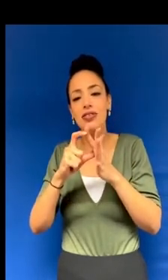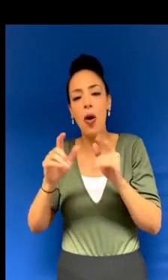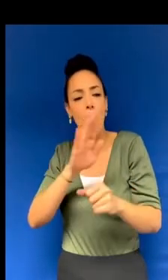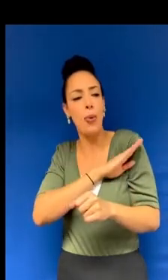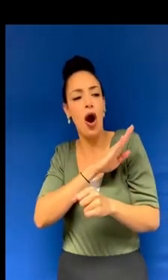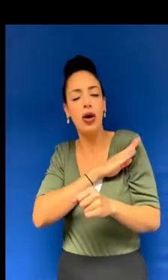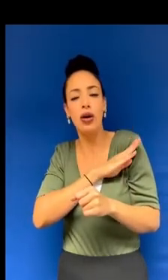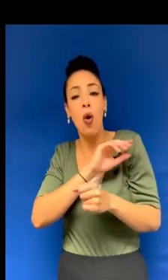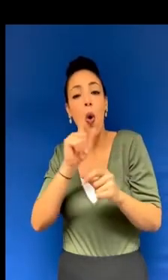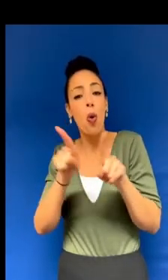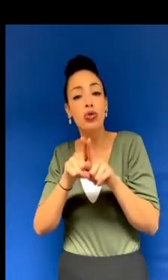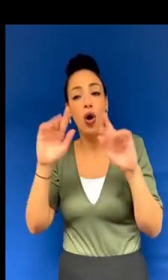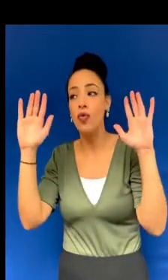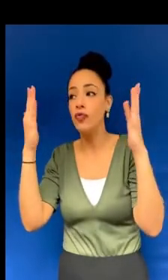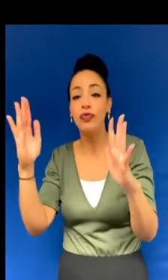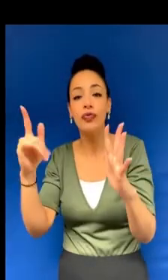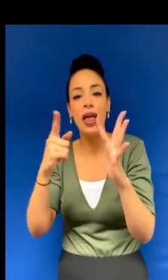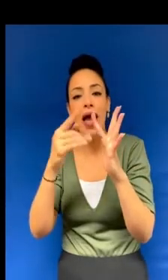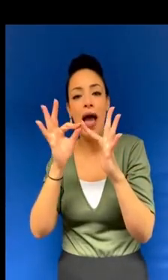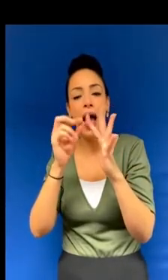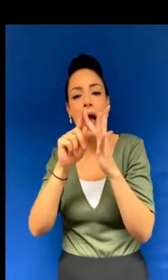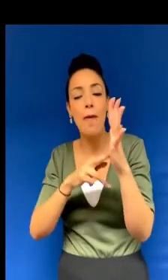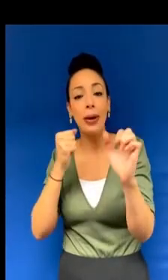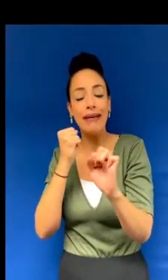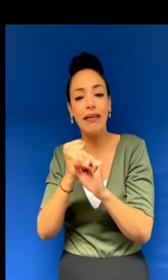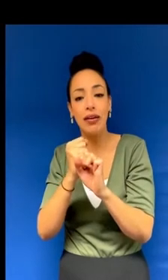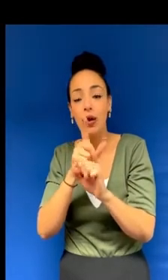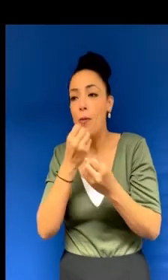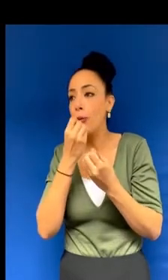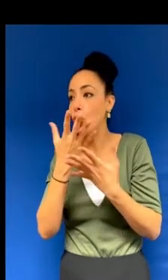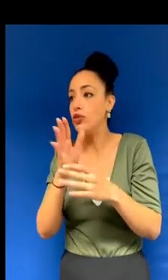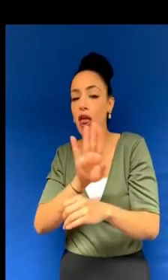city but then, if you cycle five minutes further east and you get to Wanstead Flats,